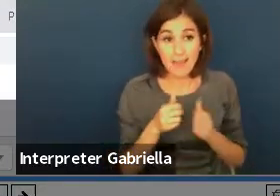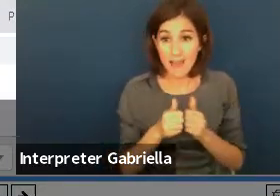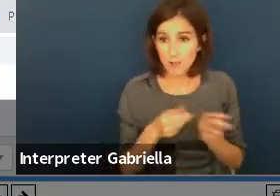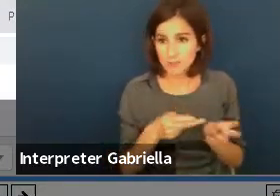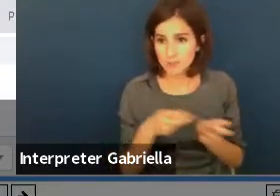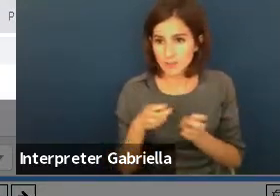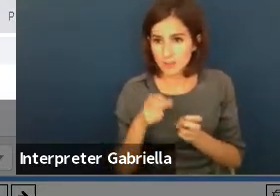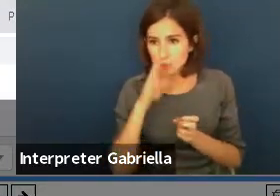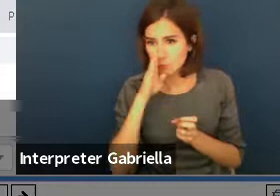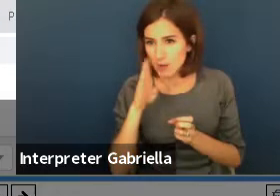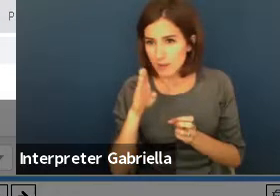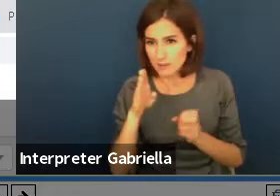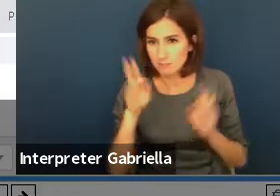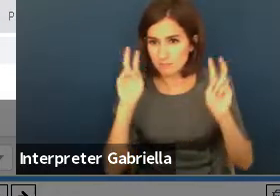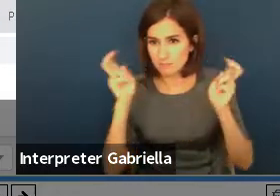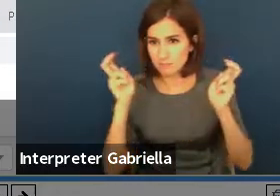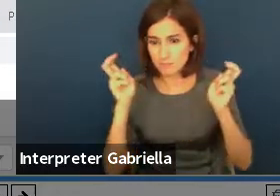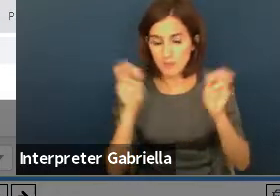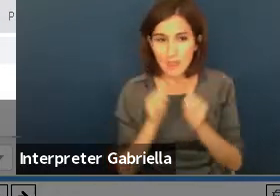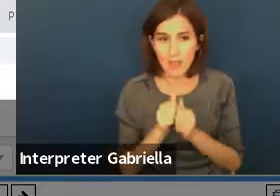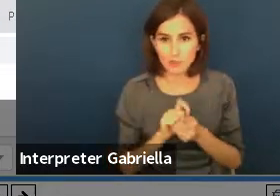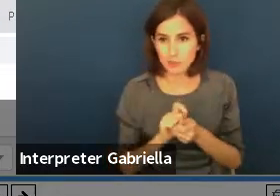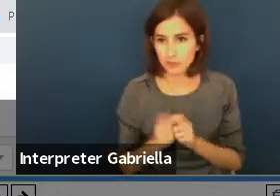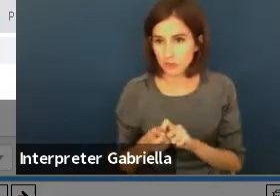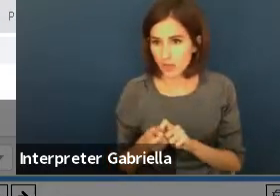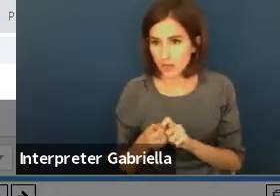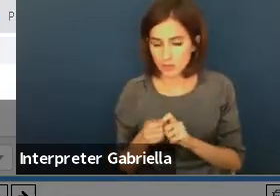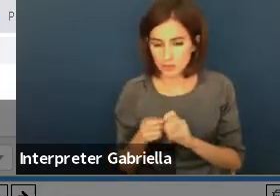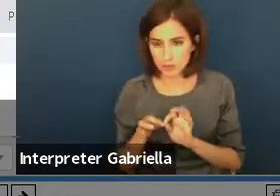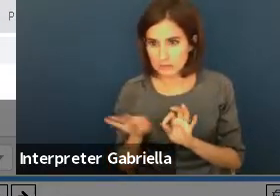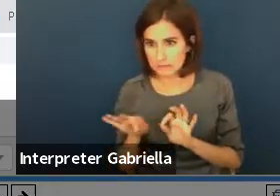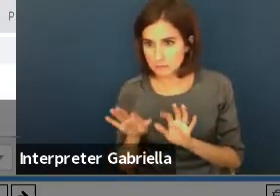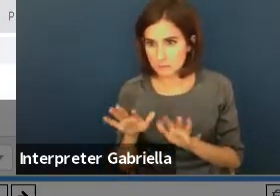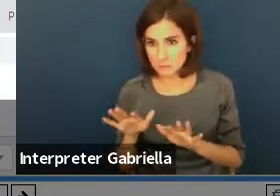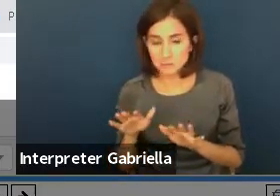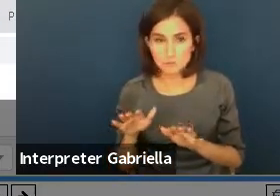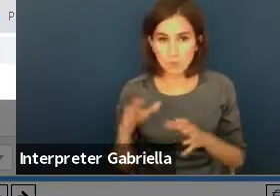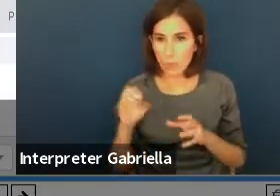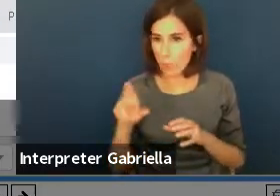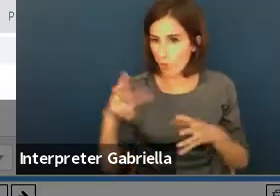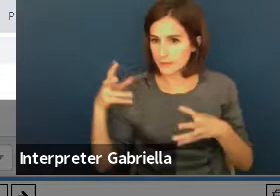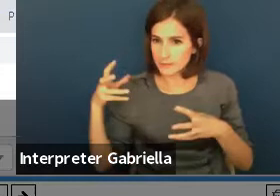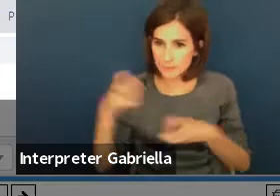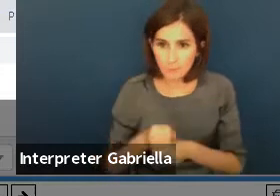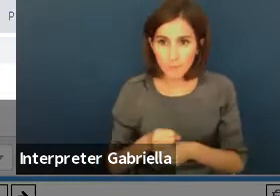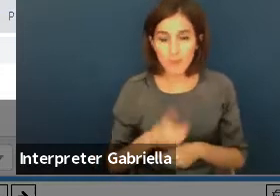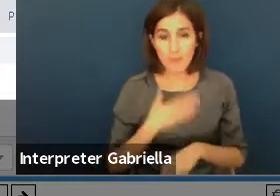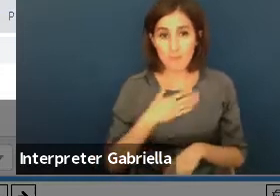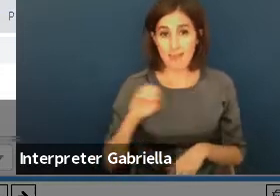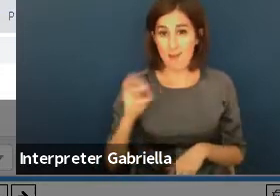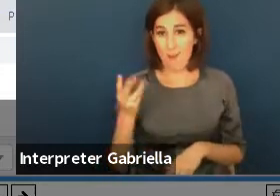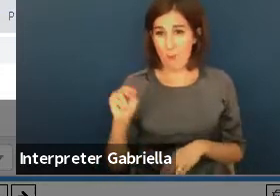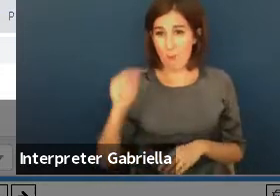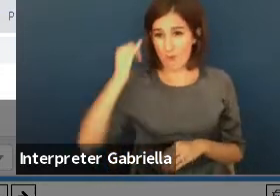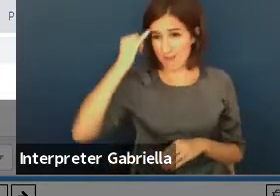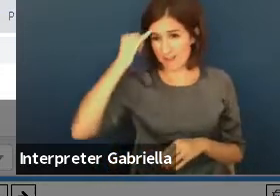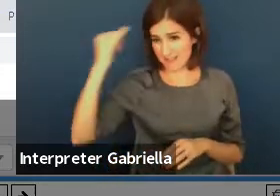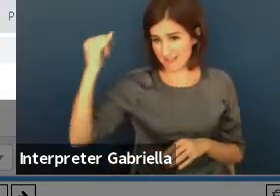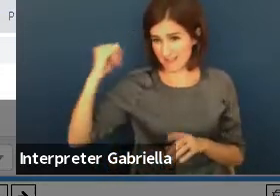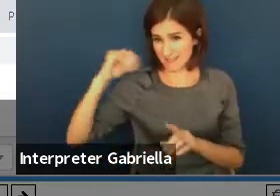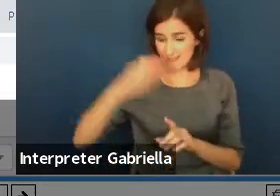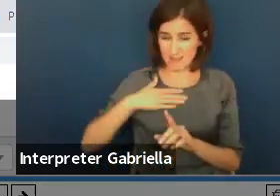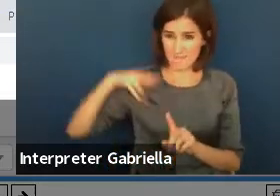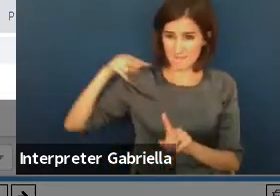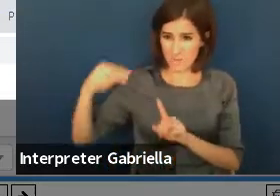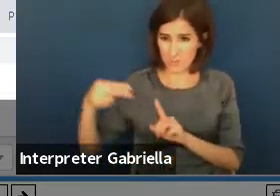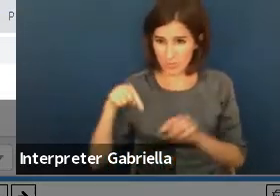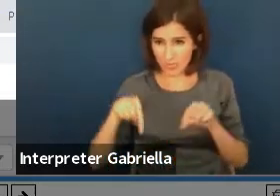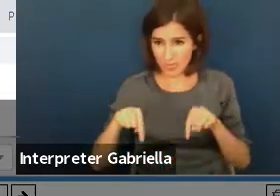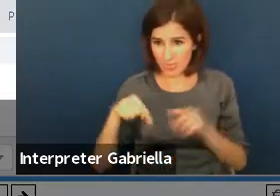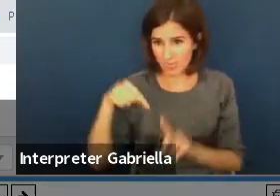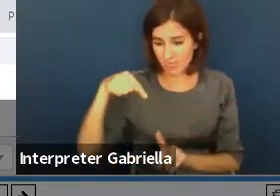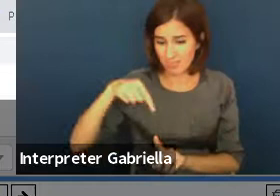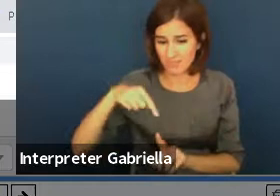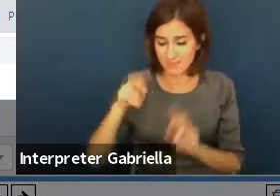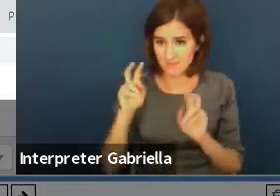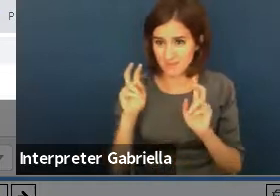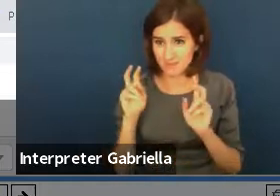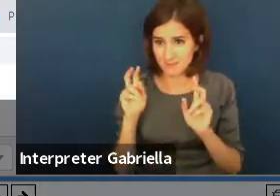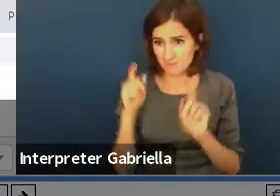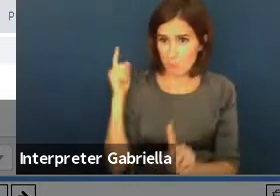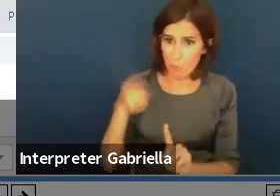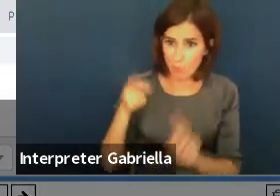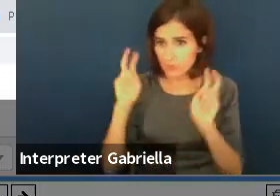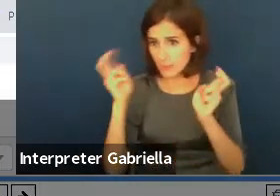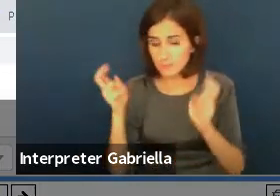Linda Kobashigawa: Quotation. This is how you would Paraphrase, or summarize these are some of my own ideas related to the topic. And so it's a nice way to kind of break it down into how to, you know, synthesize and analyze a an article and also document it correctly.